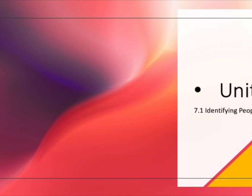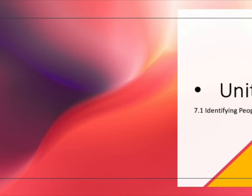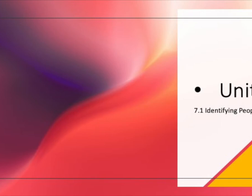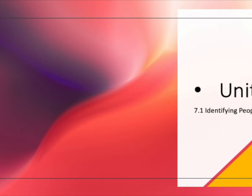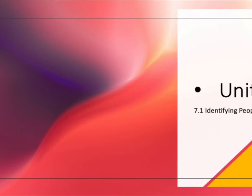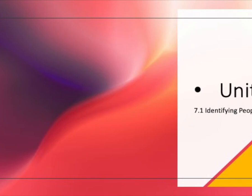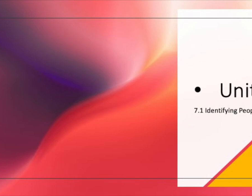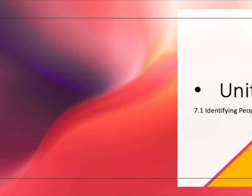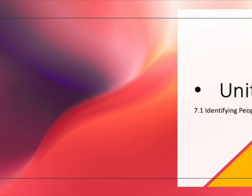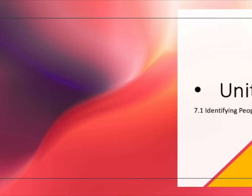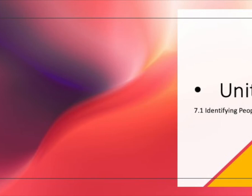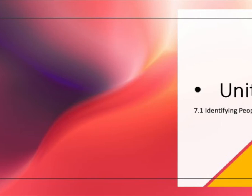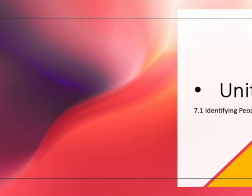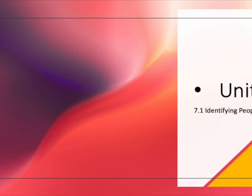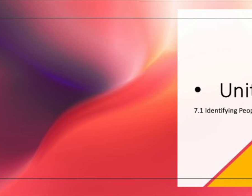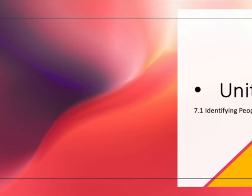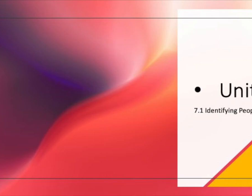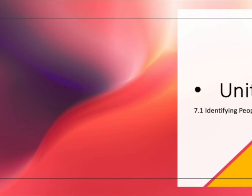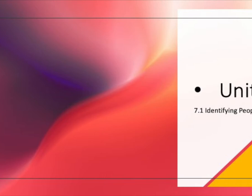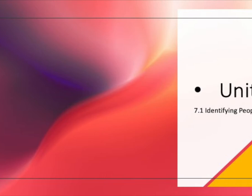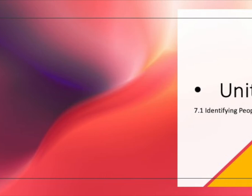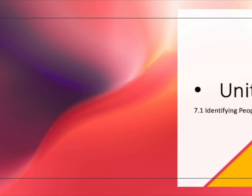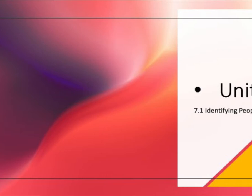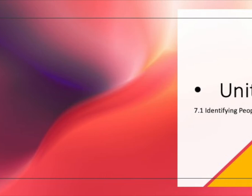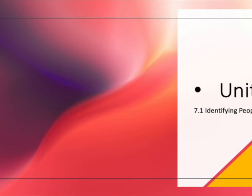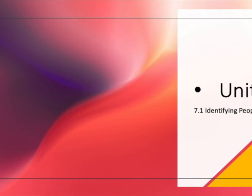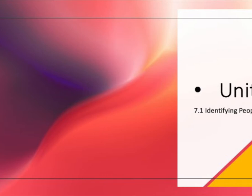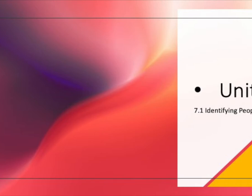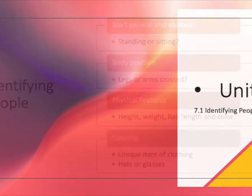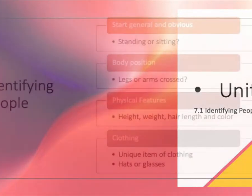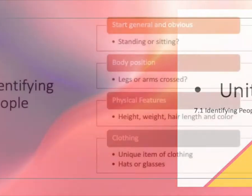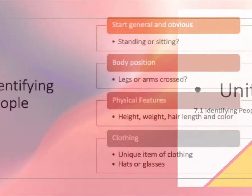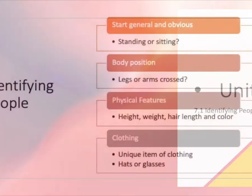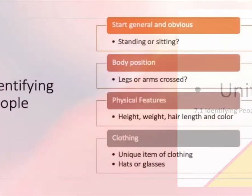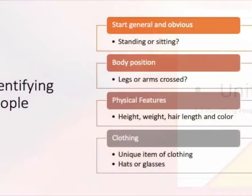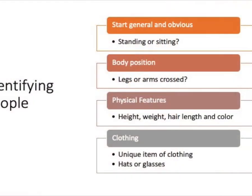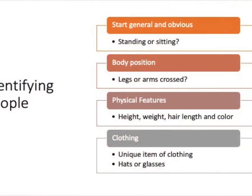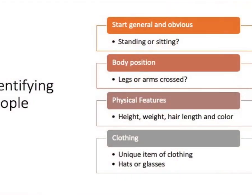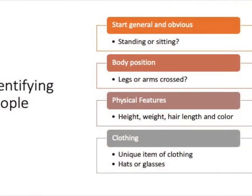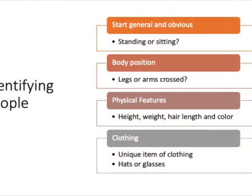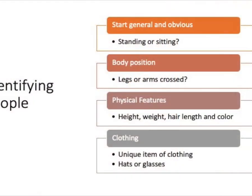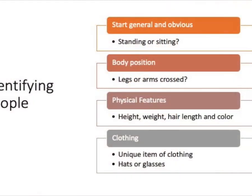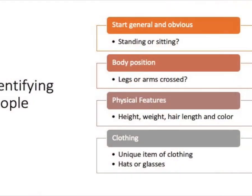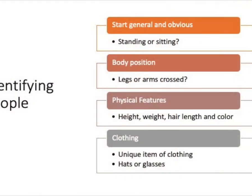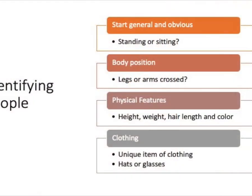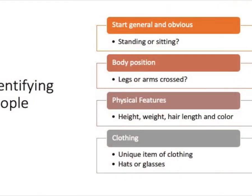Suppose you're in a room or area with many people and you want to identify someone.